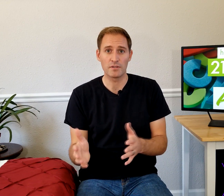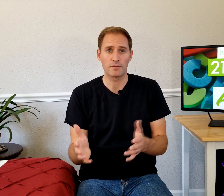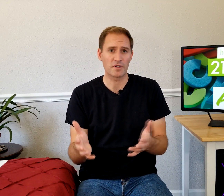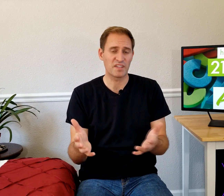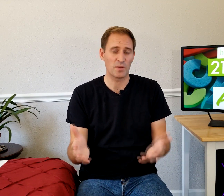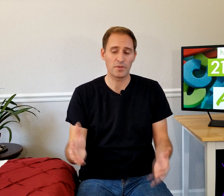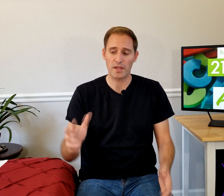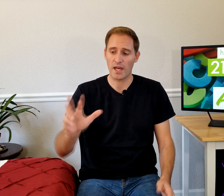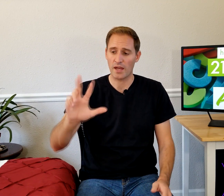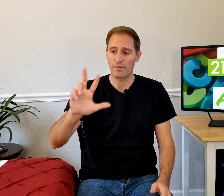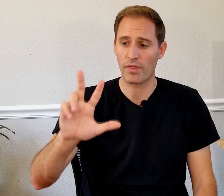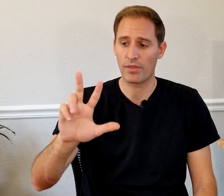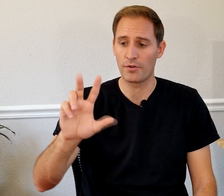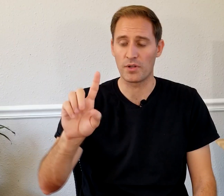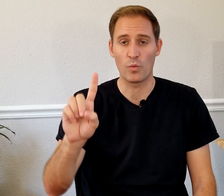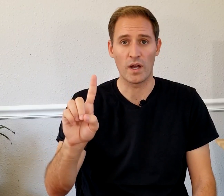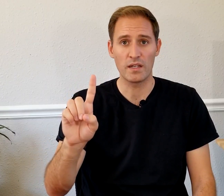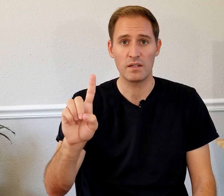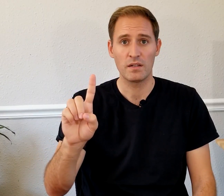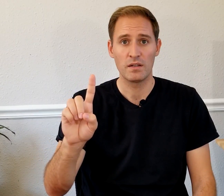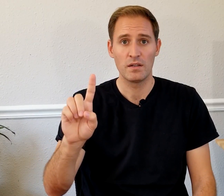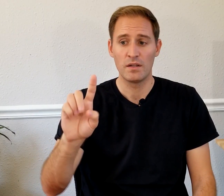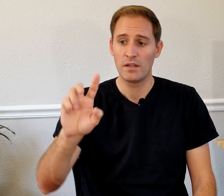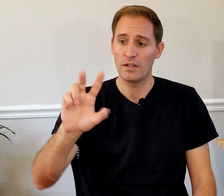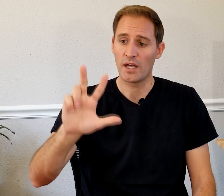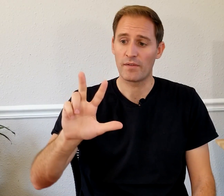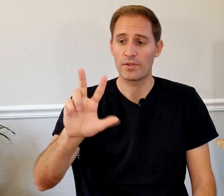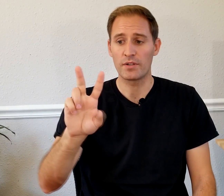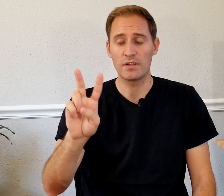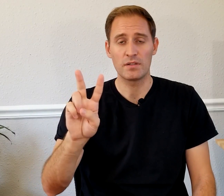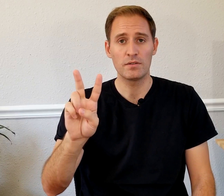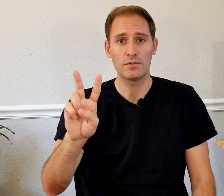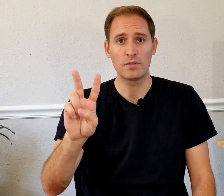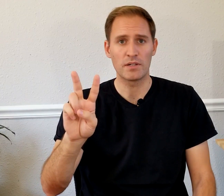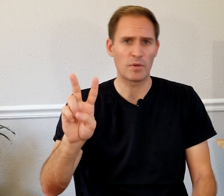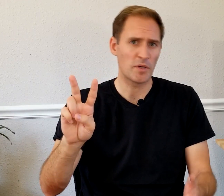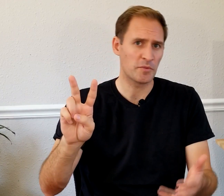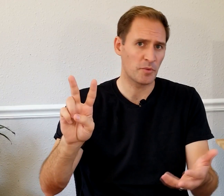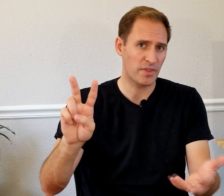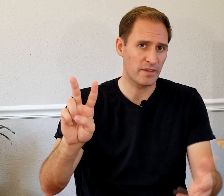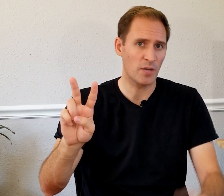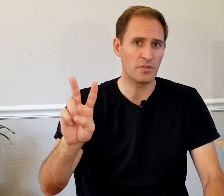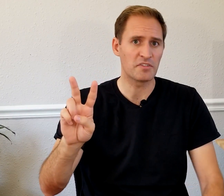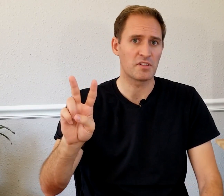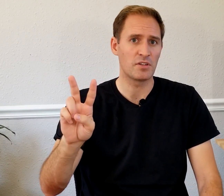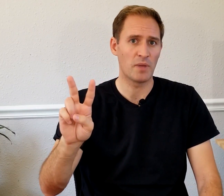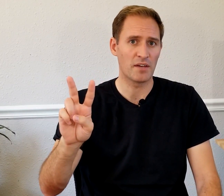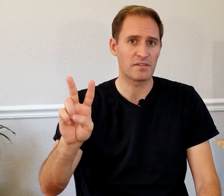So for example, you have 31 you have 32, and remember with doubles you bounce the